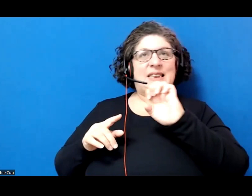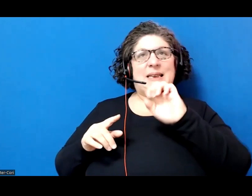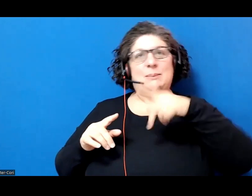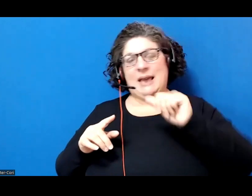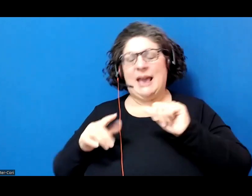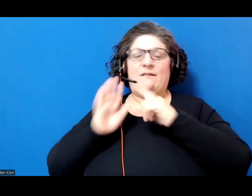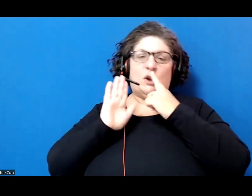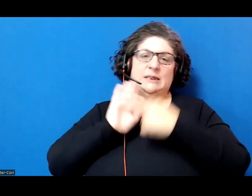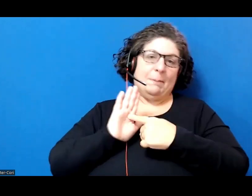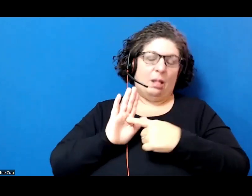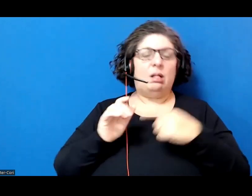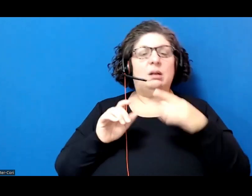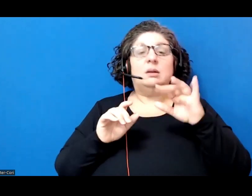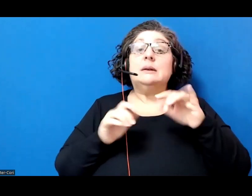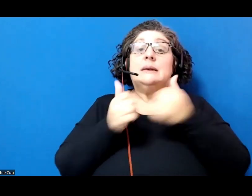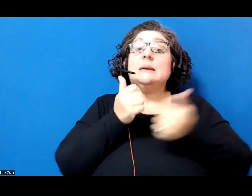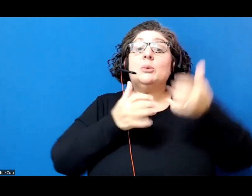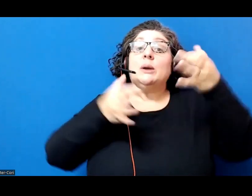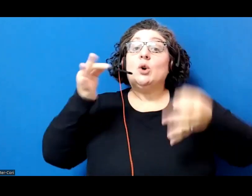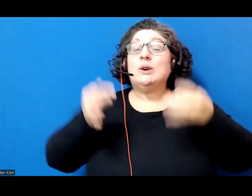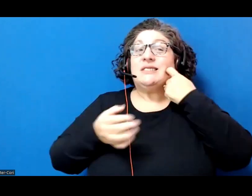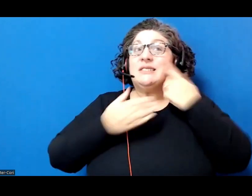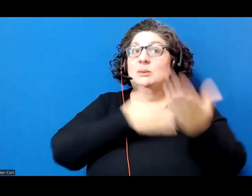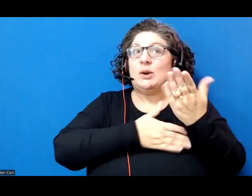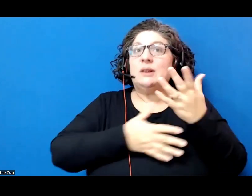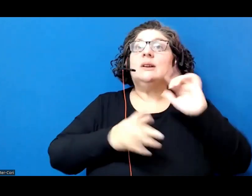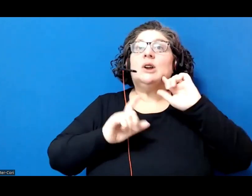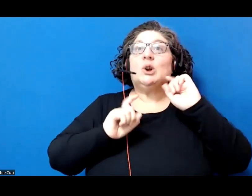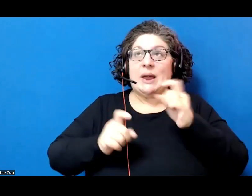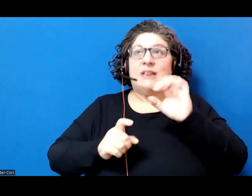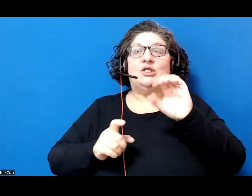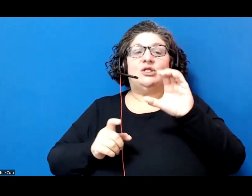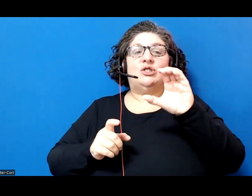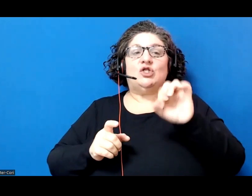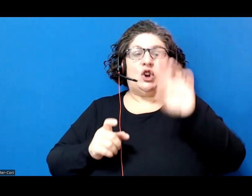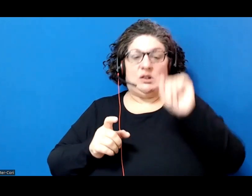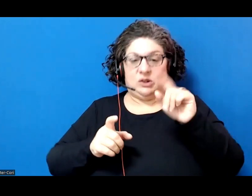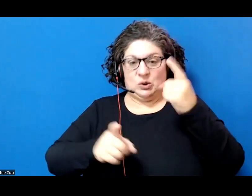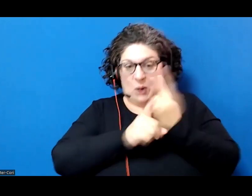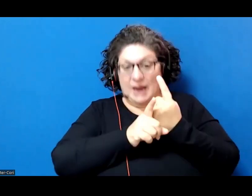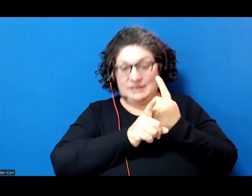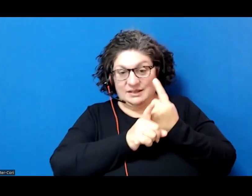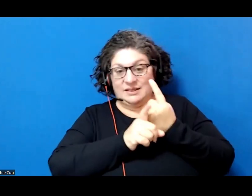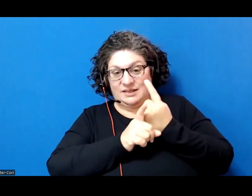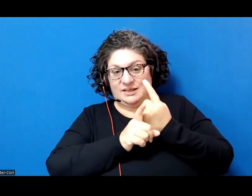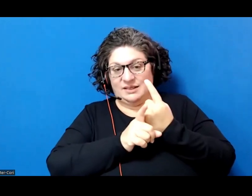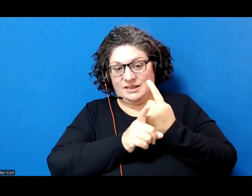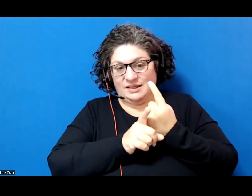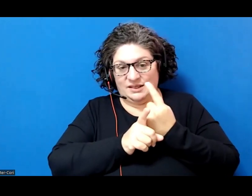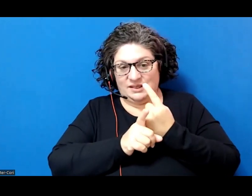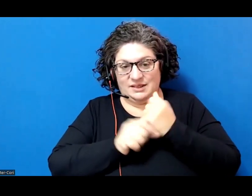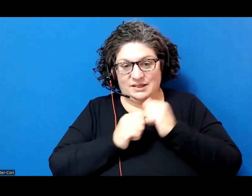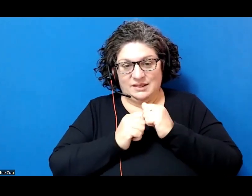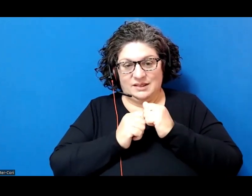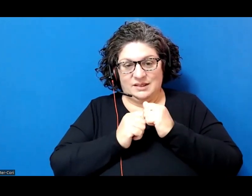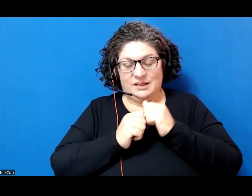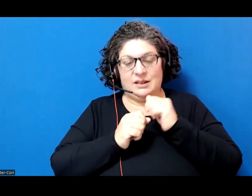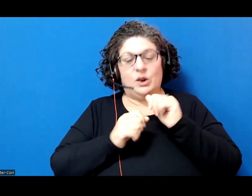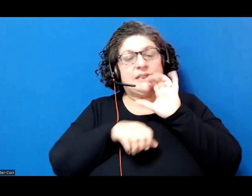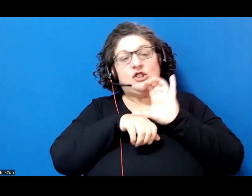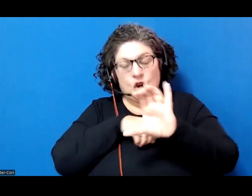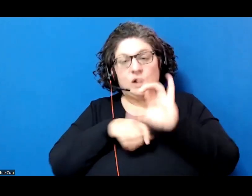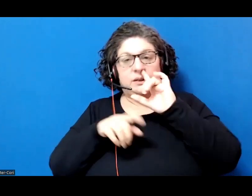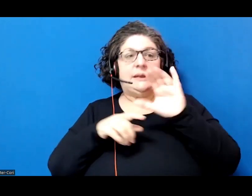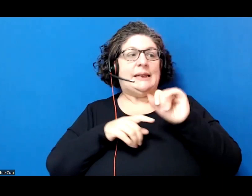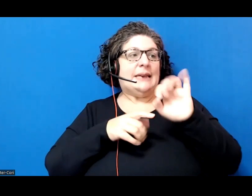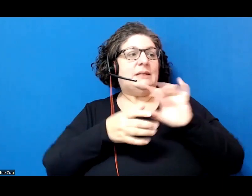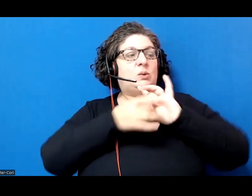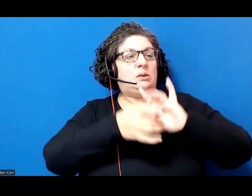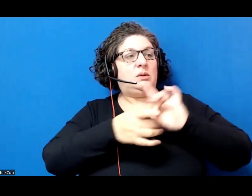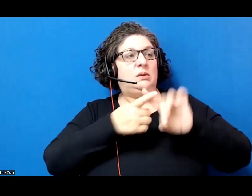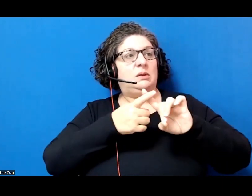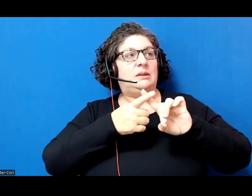But Supreme Court this morning granted cert in the case involving statutory exemptions